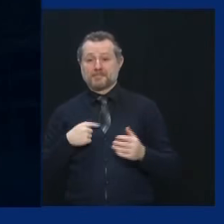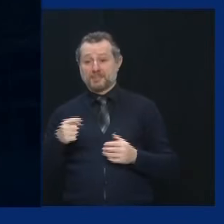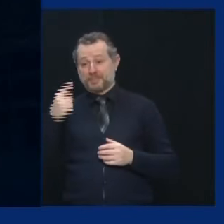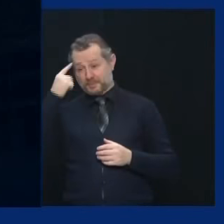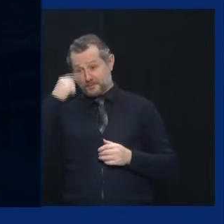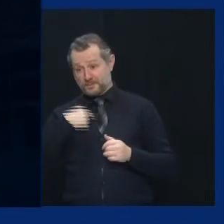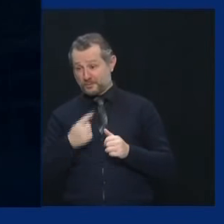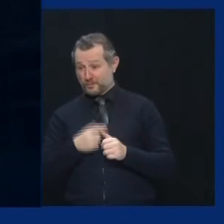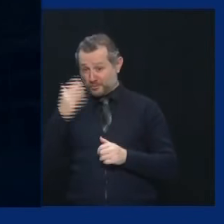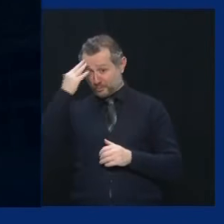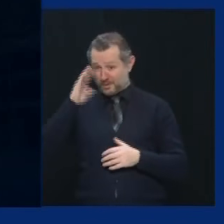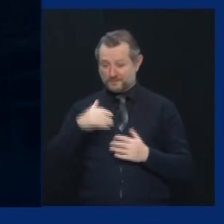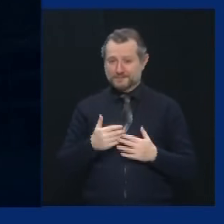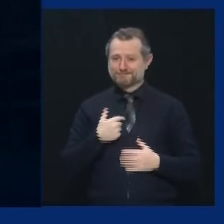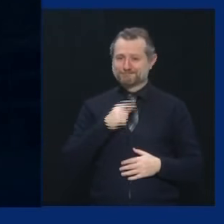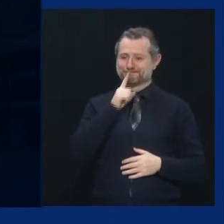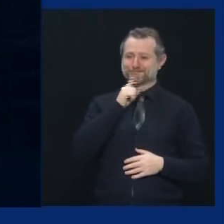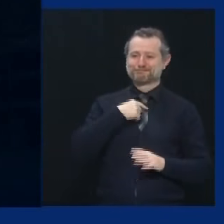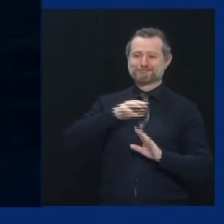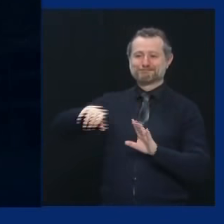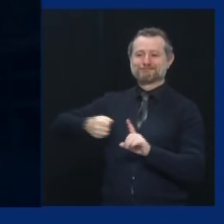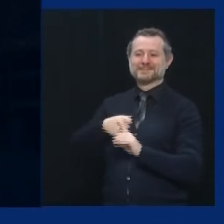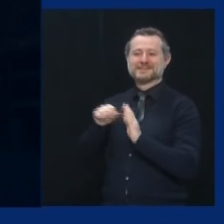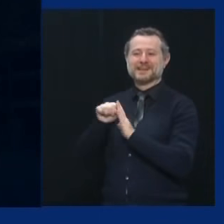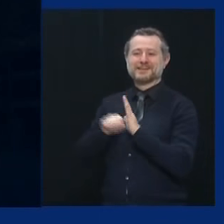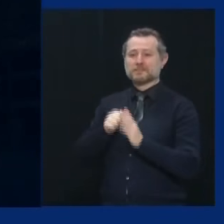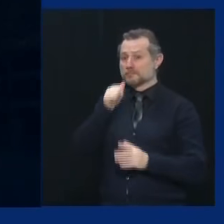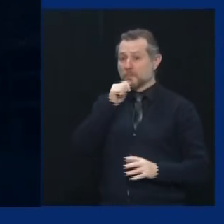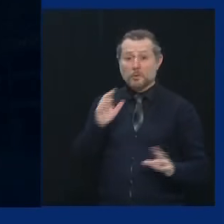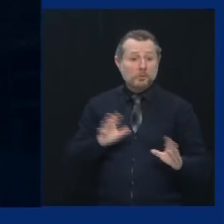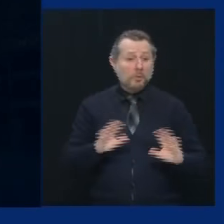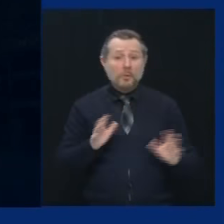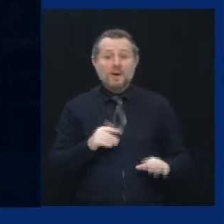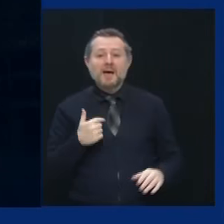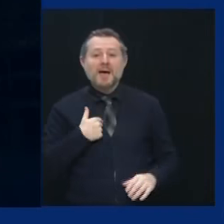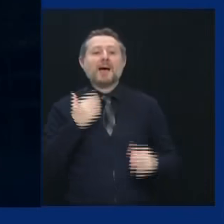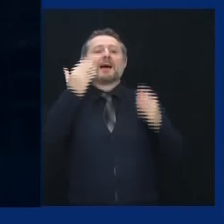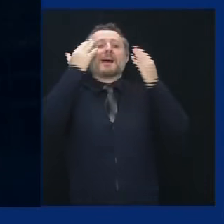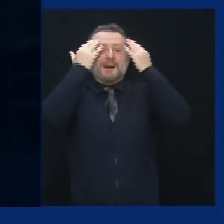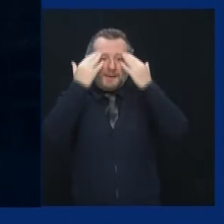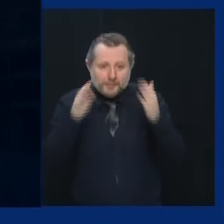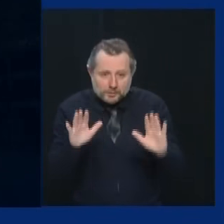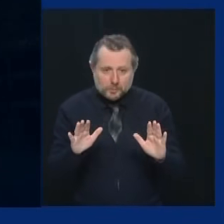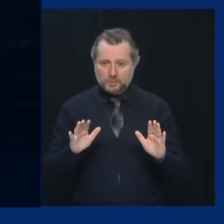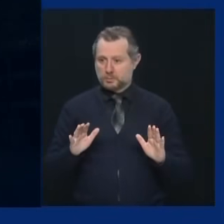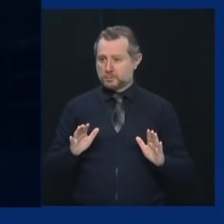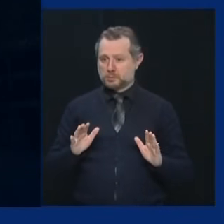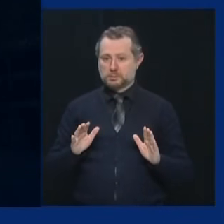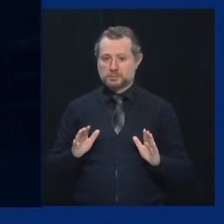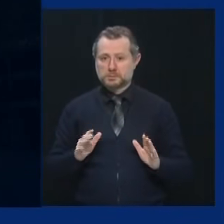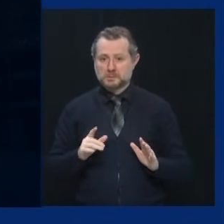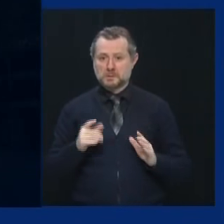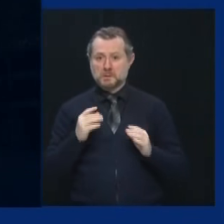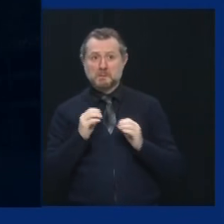BEYOND THE 16% INCREASE. THE ONLY THING THAT CAN